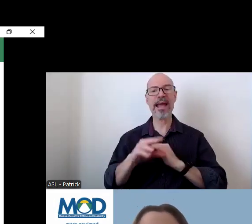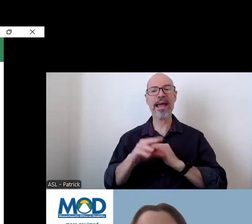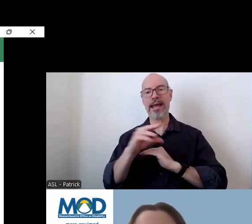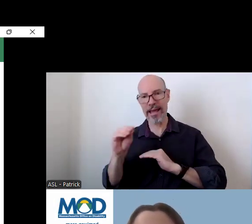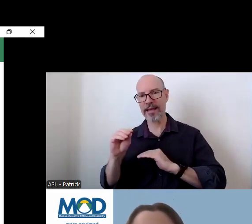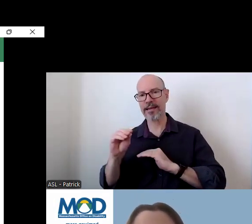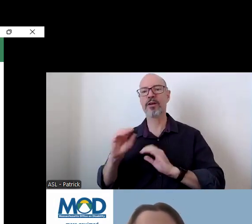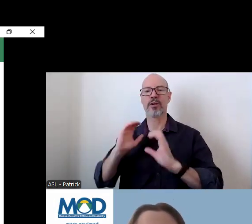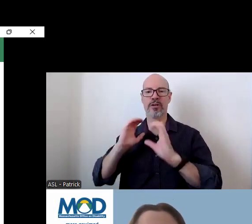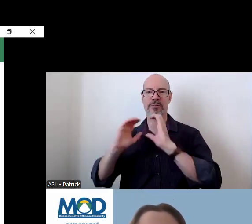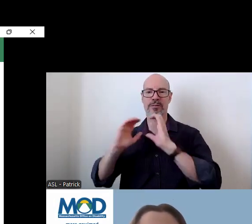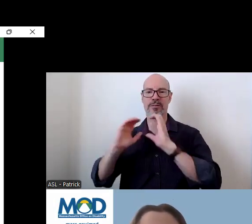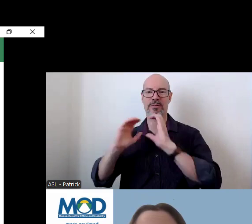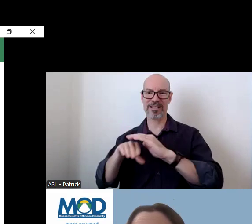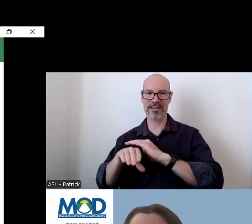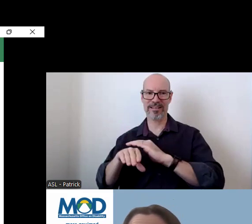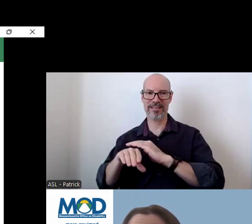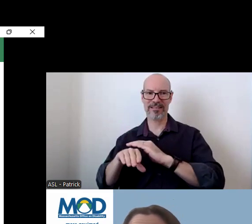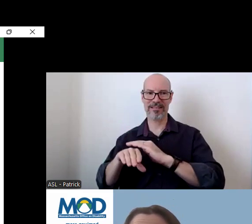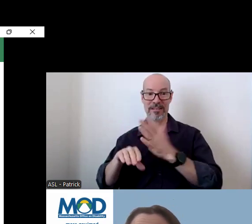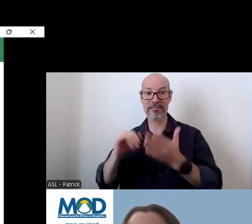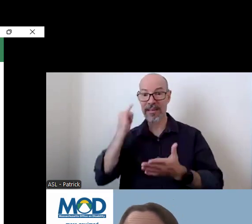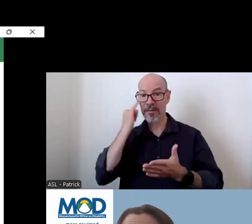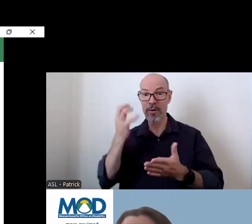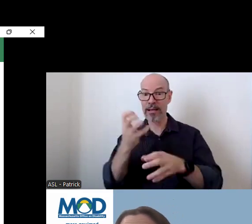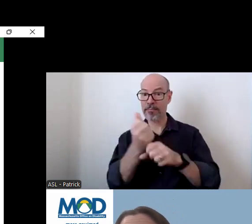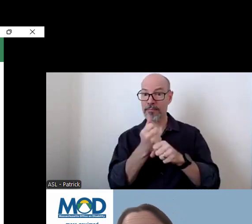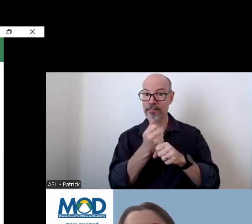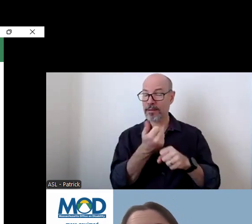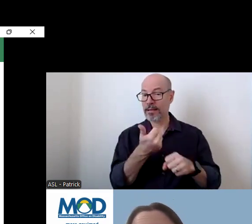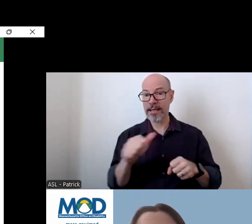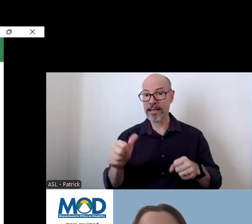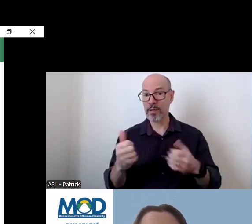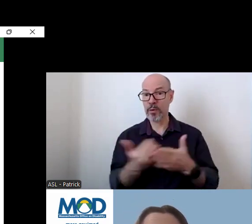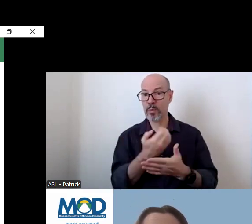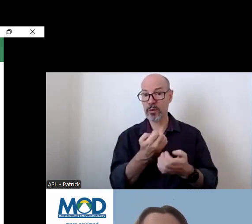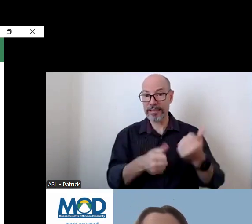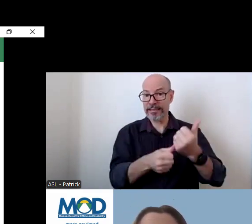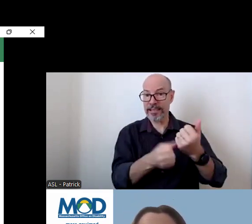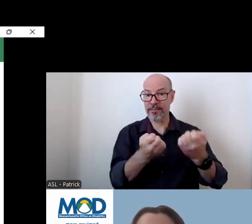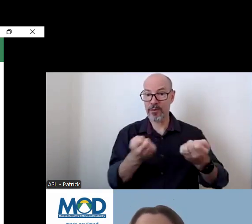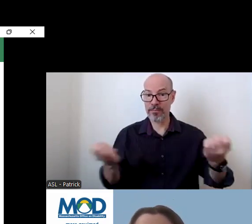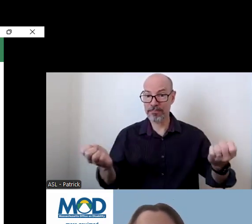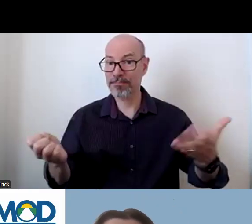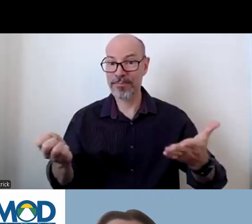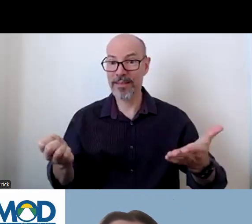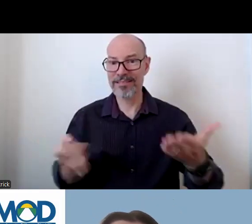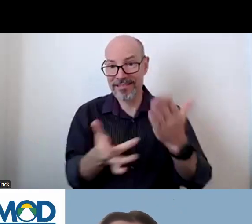bus also communication So, if you want to purchase any of the assistive technology that Jonathan's going to go through today to improve your